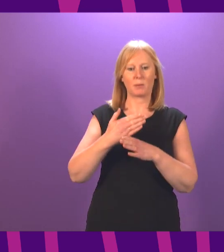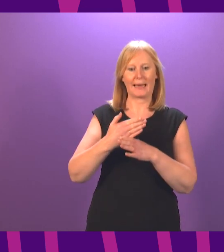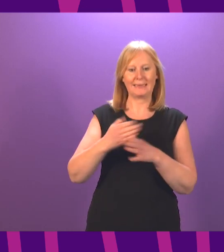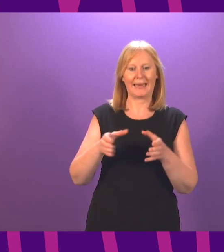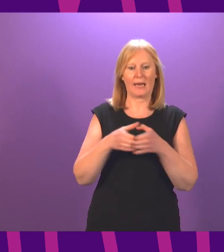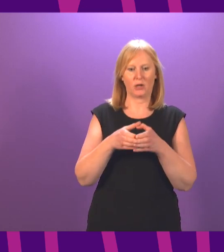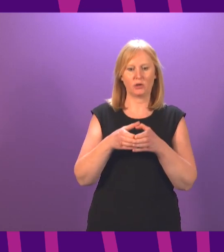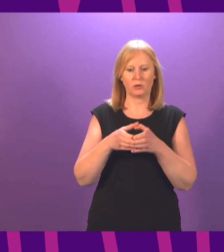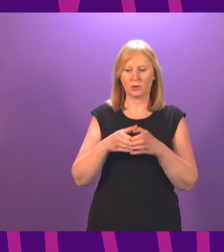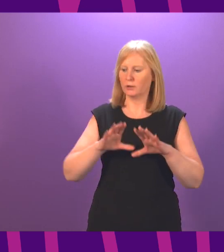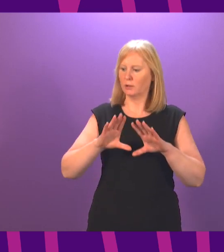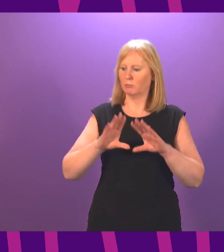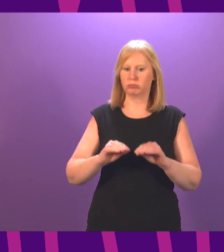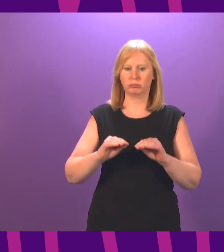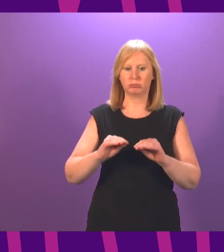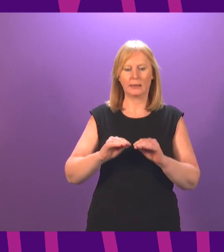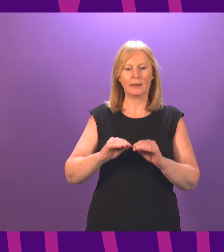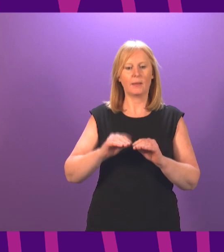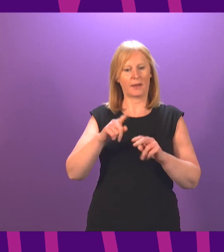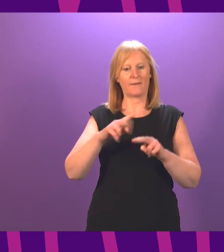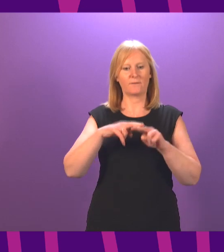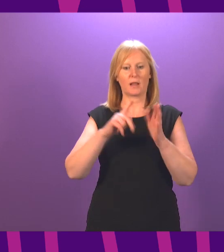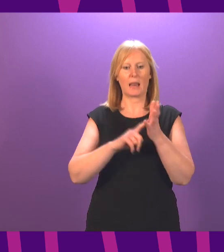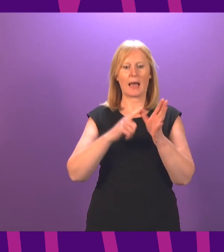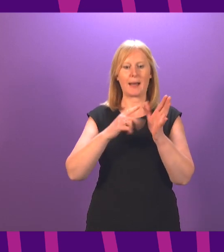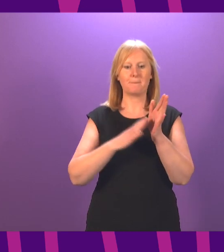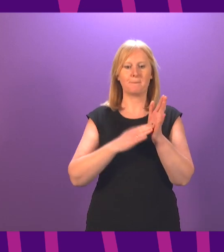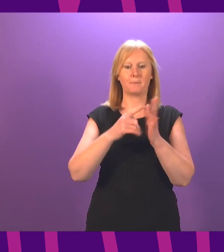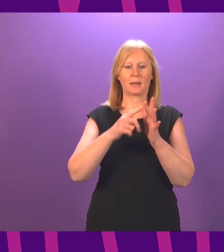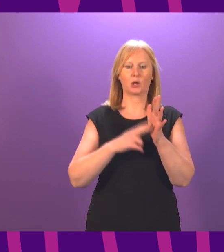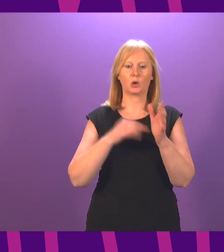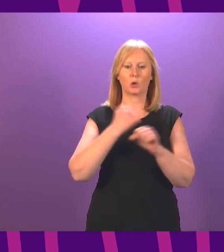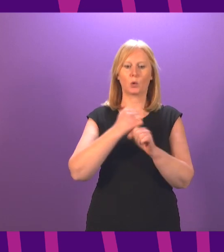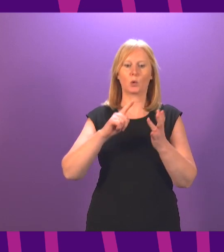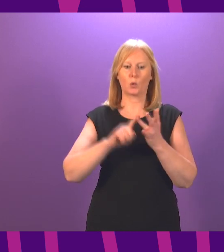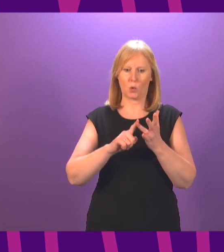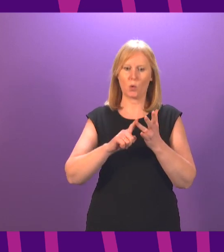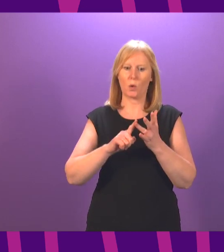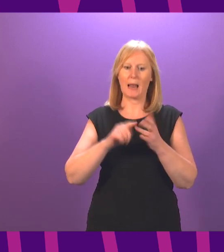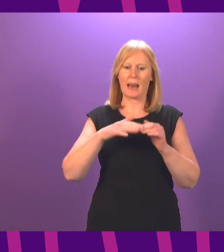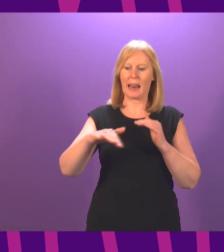the exclusivity agreement given to Flamingo Land Ltd for the development of a private